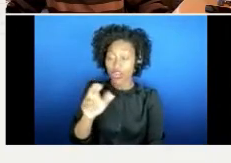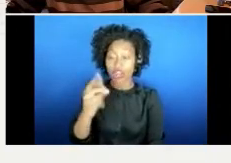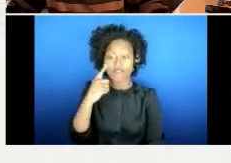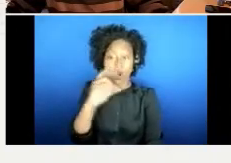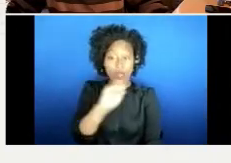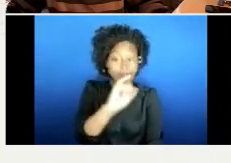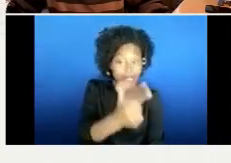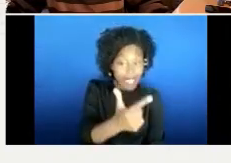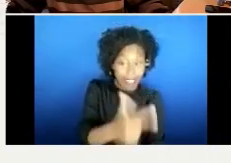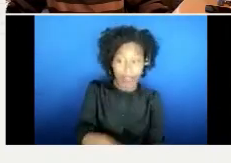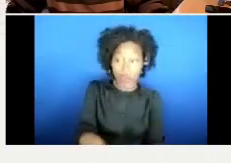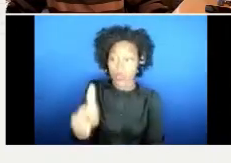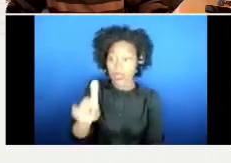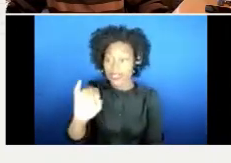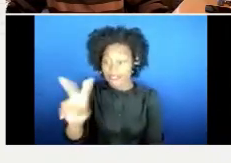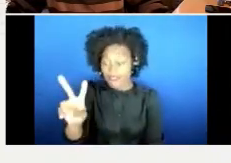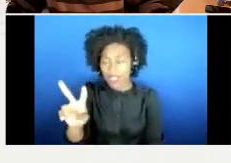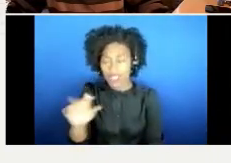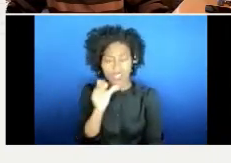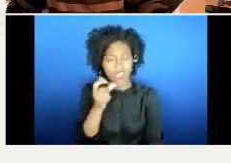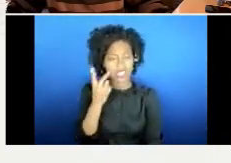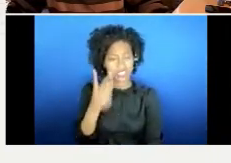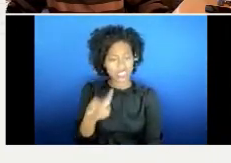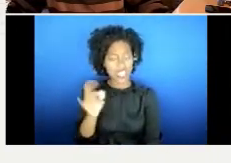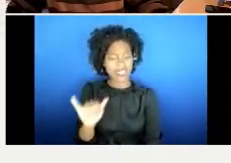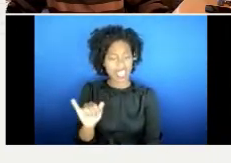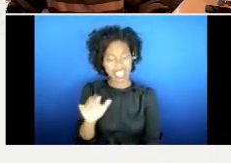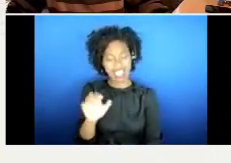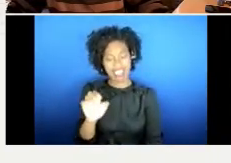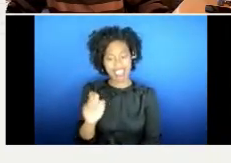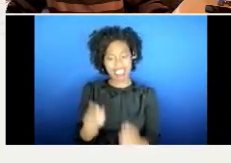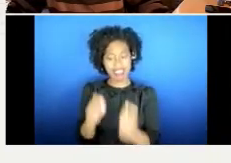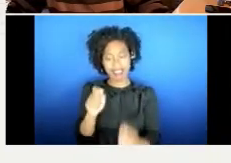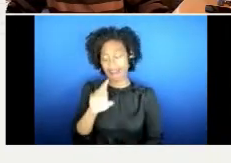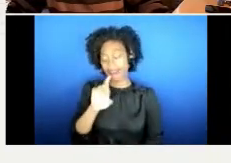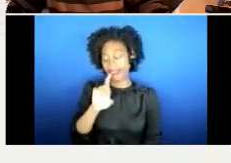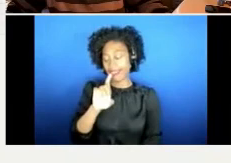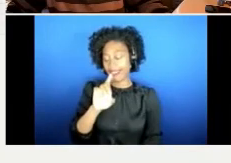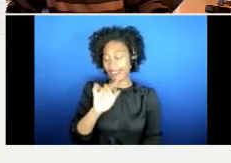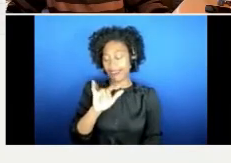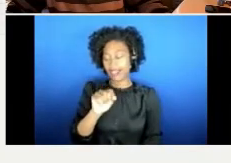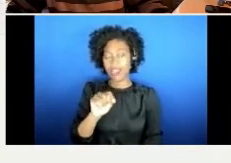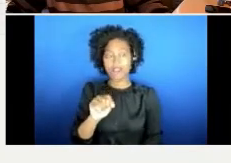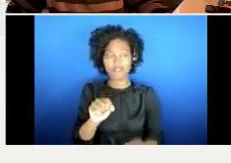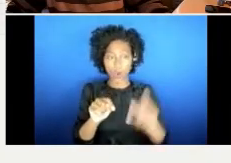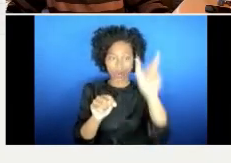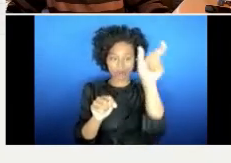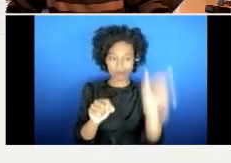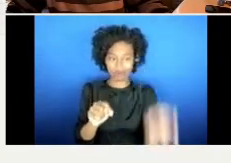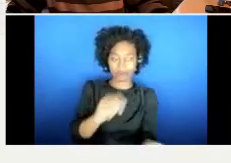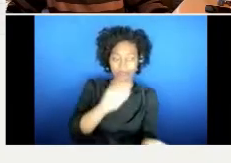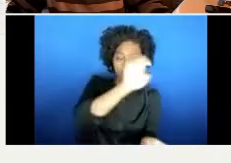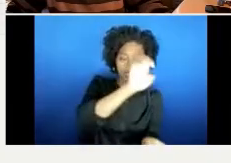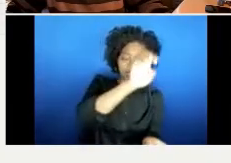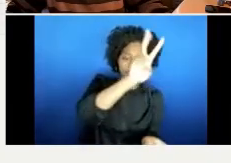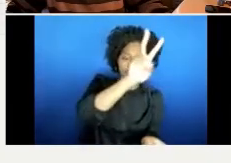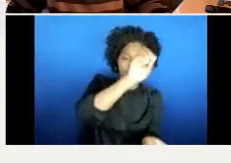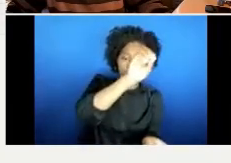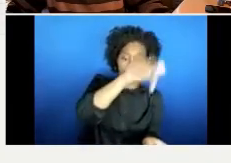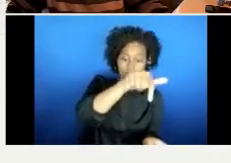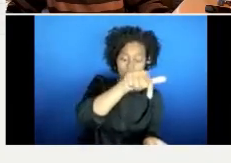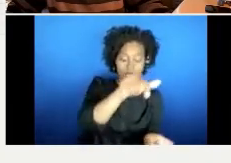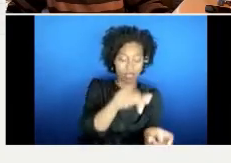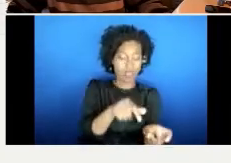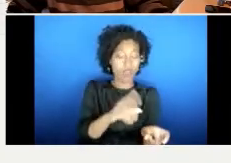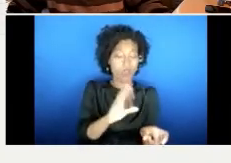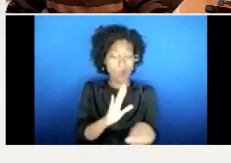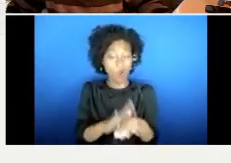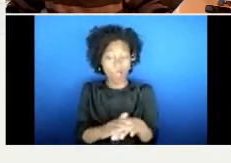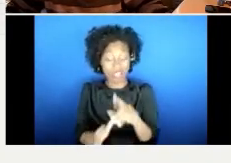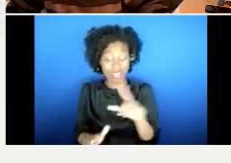see that edit bar or the EVOQ bar on the left side, that means we may not have given or